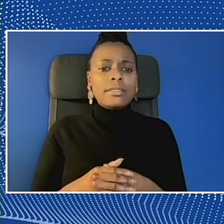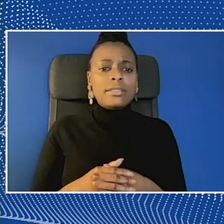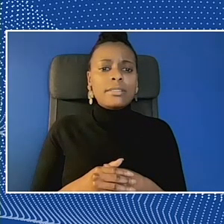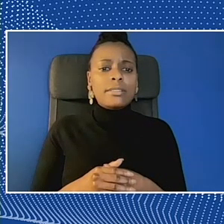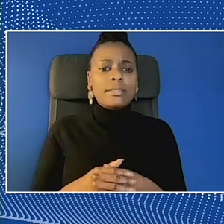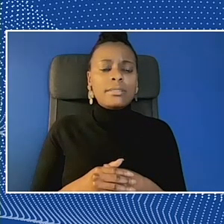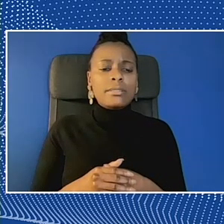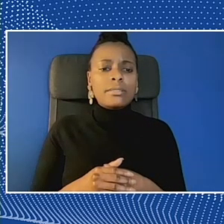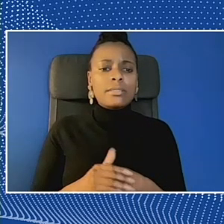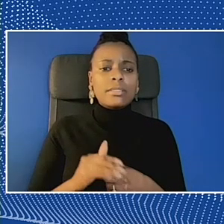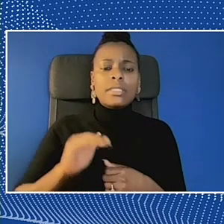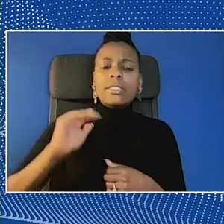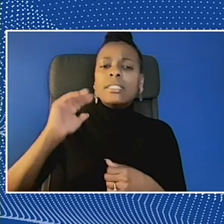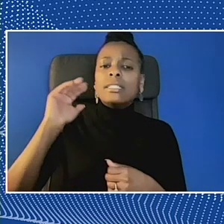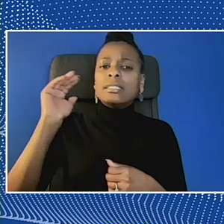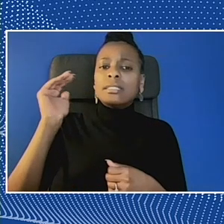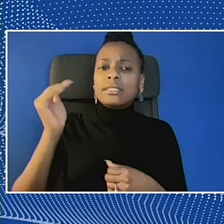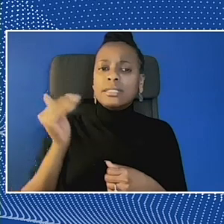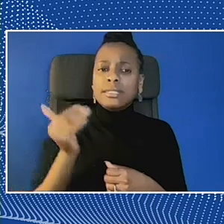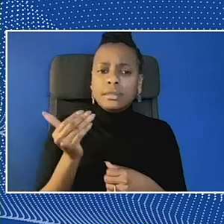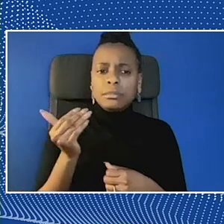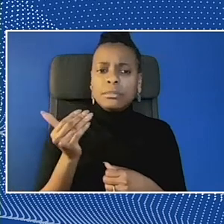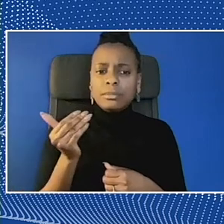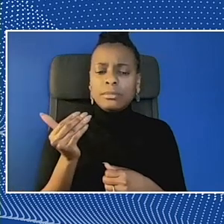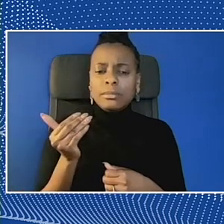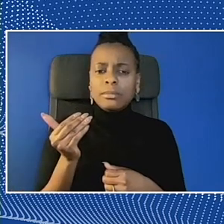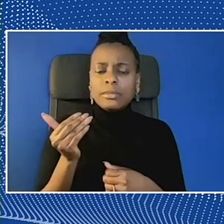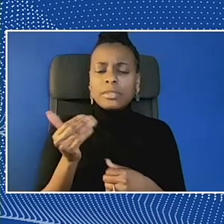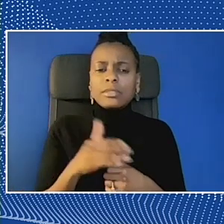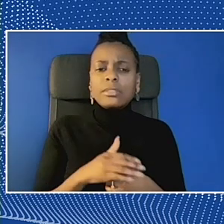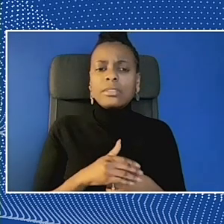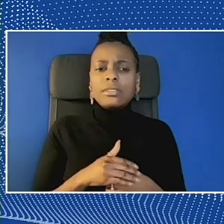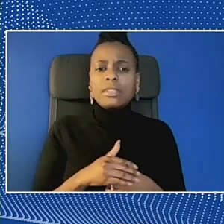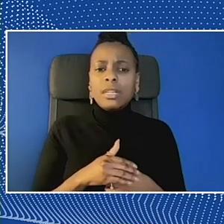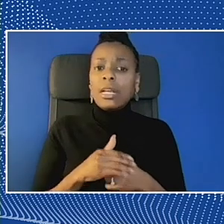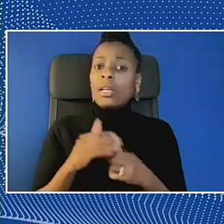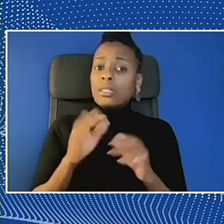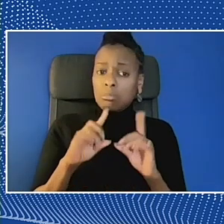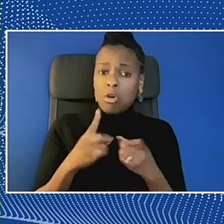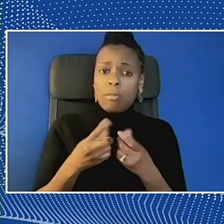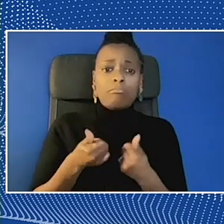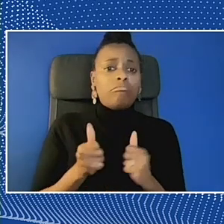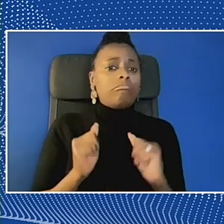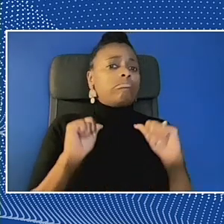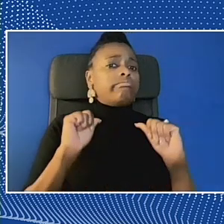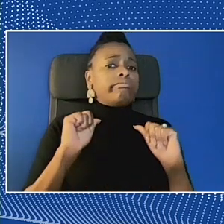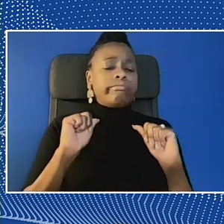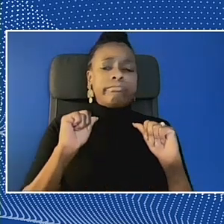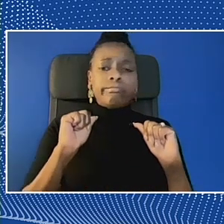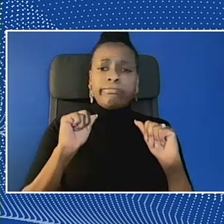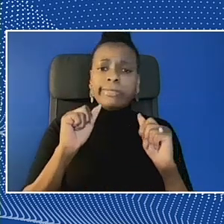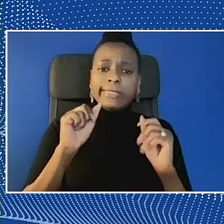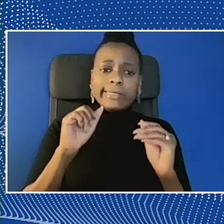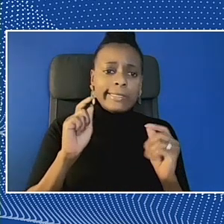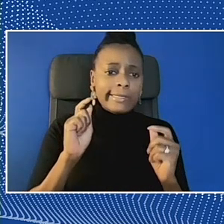notwithstanding the Department's best efforts, and notwithstanding everybody's